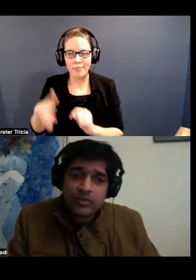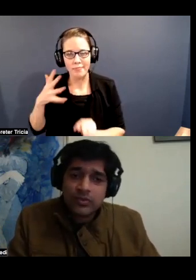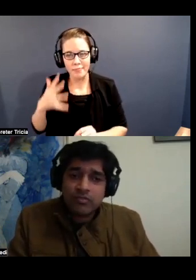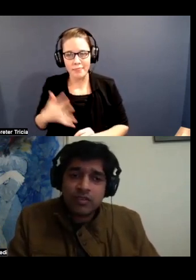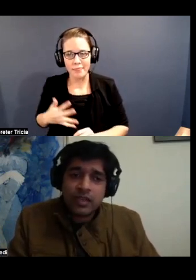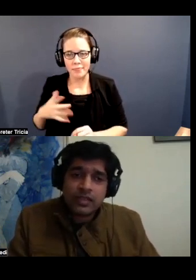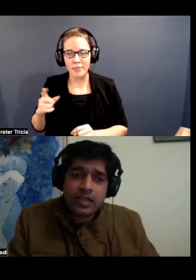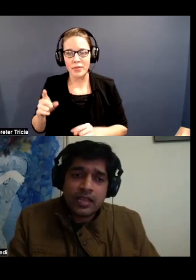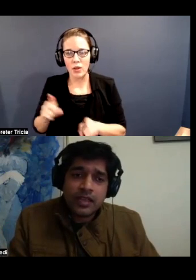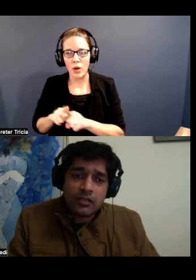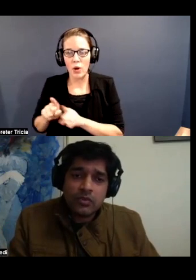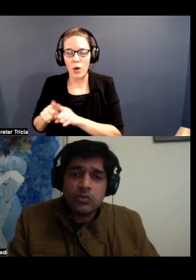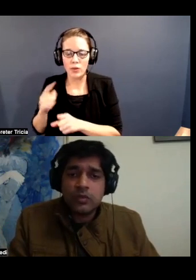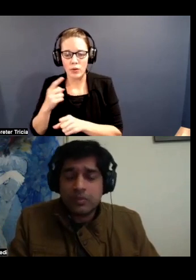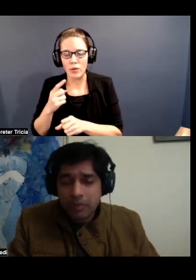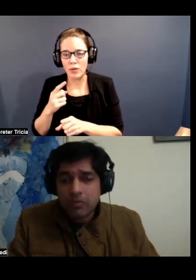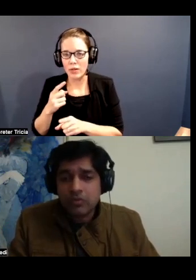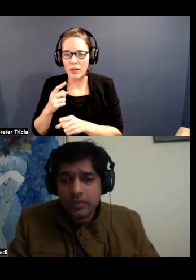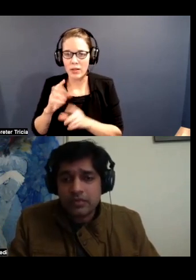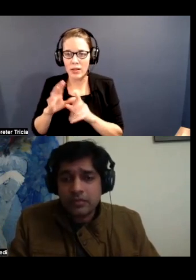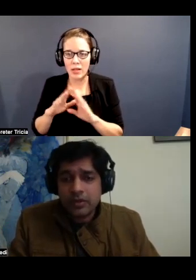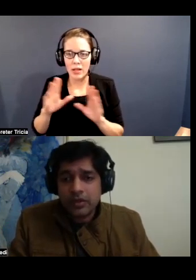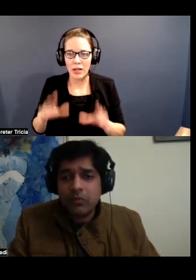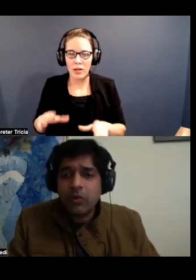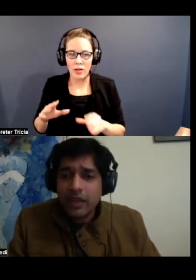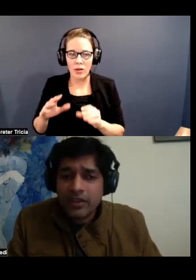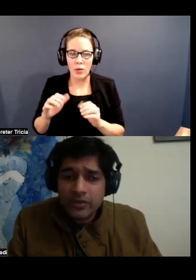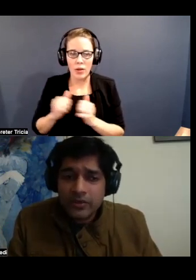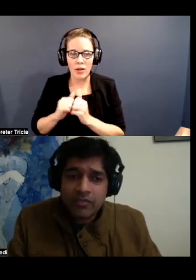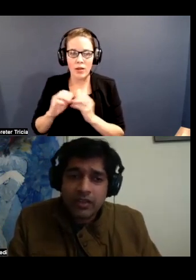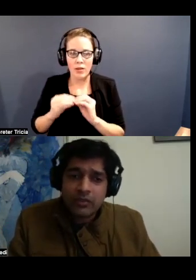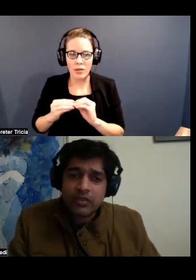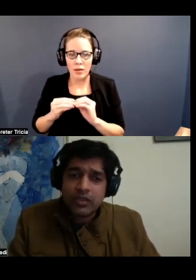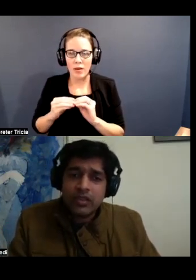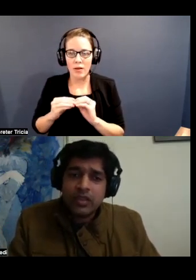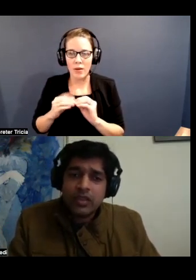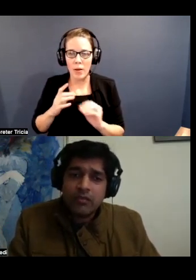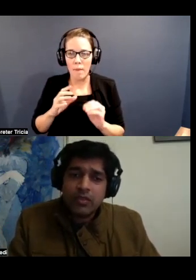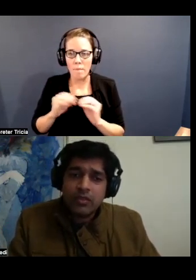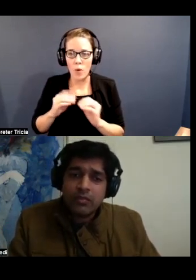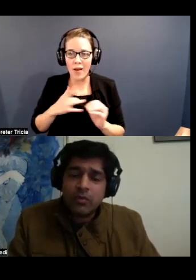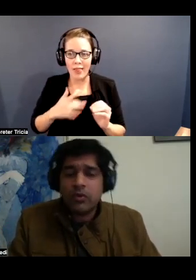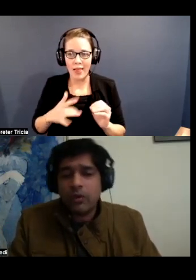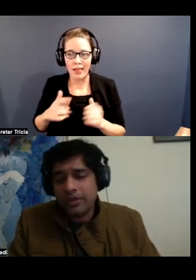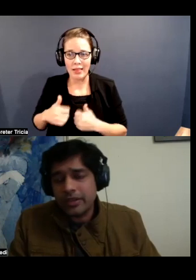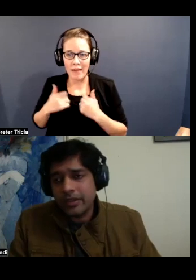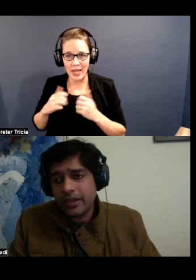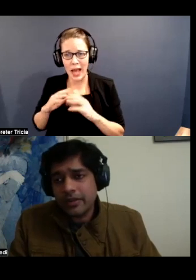to the fact that households with members with disabilities are more likely to live in housing with poor quality indicators.